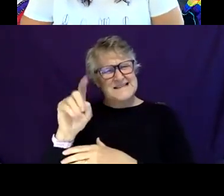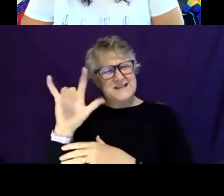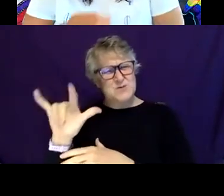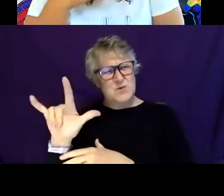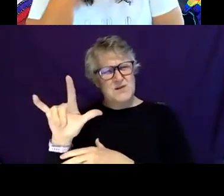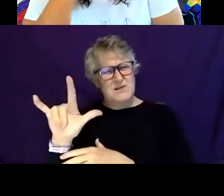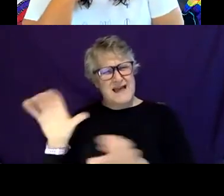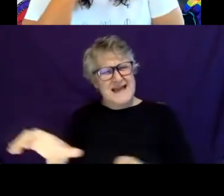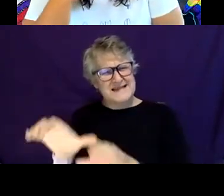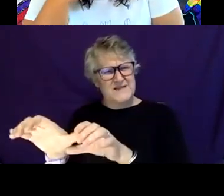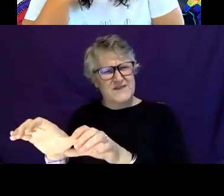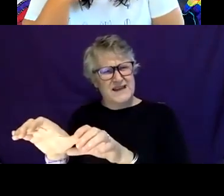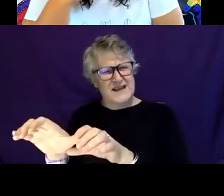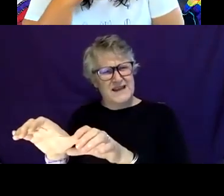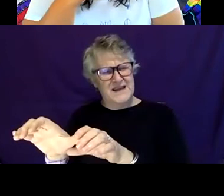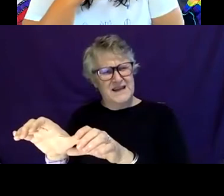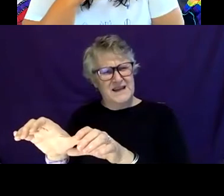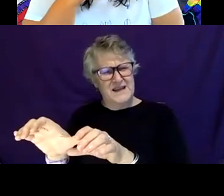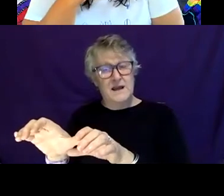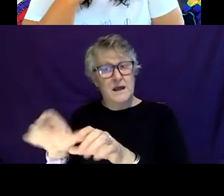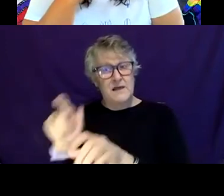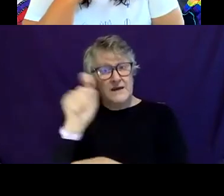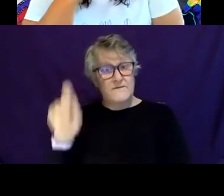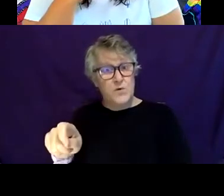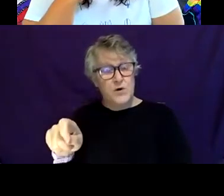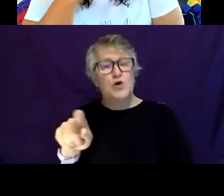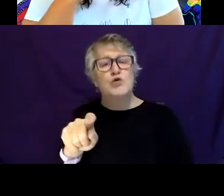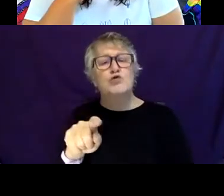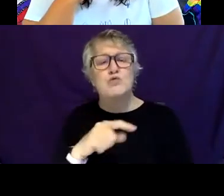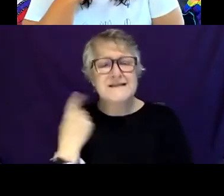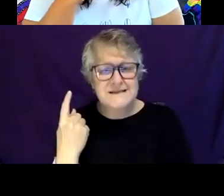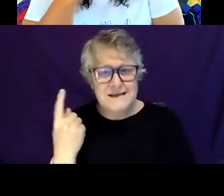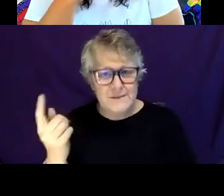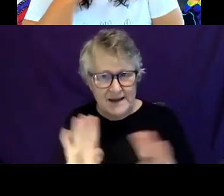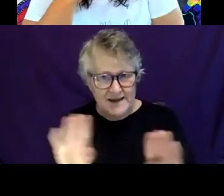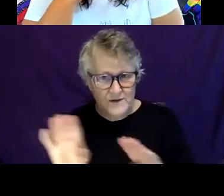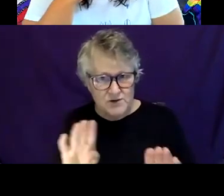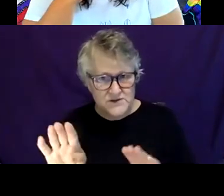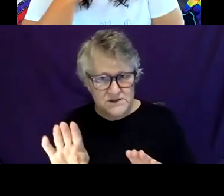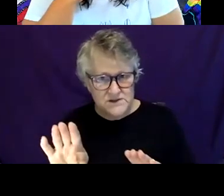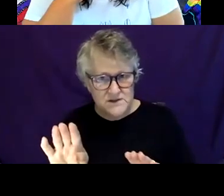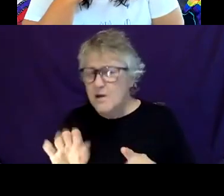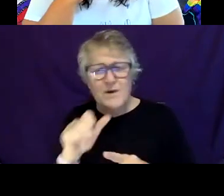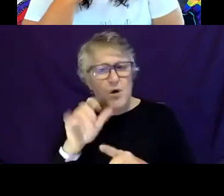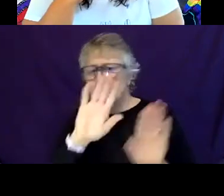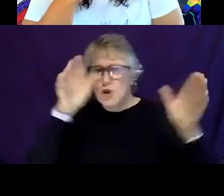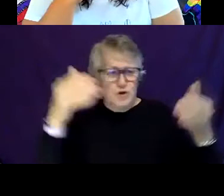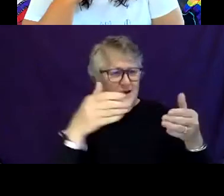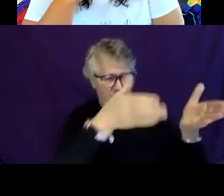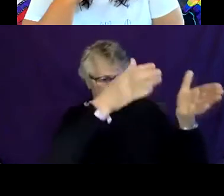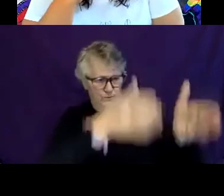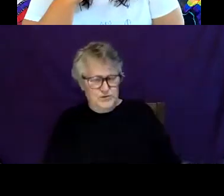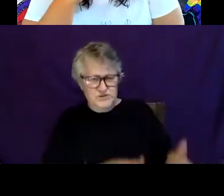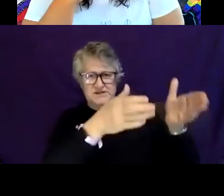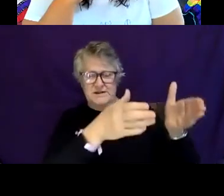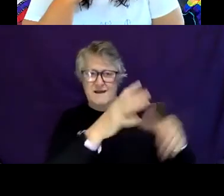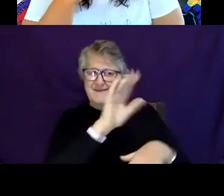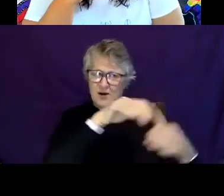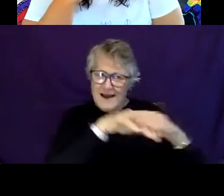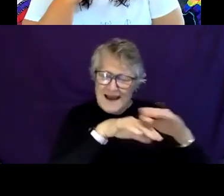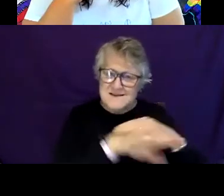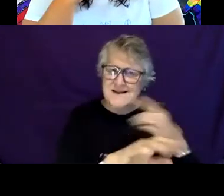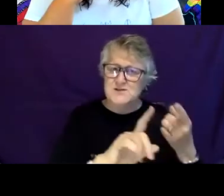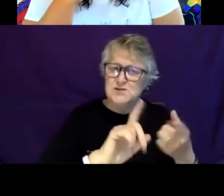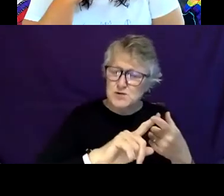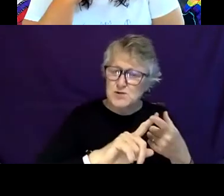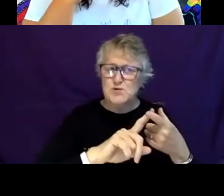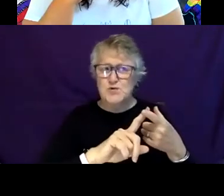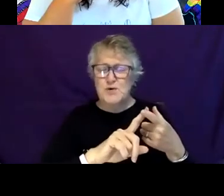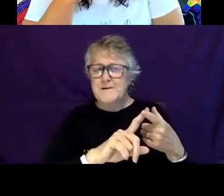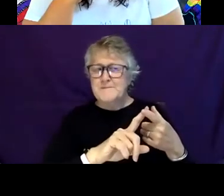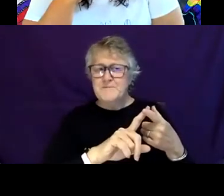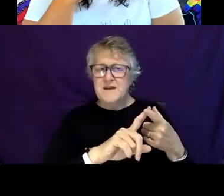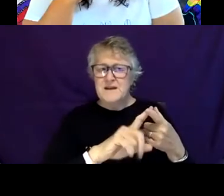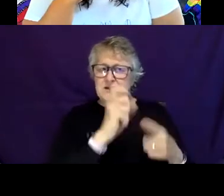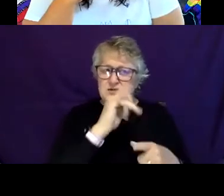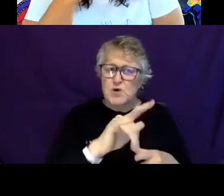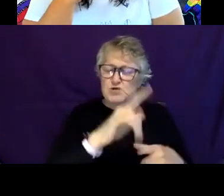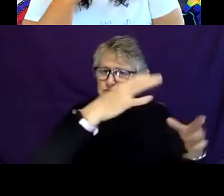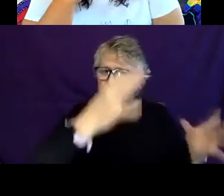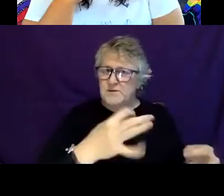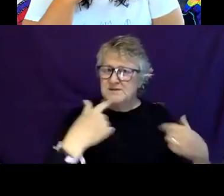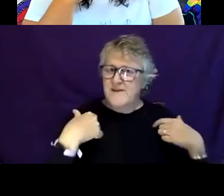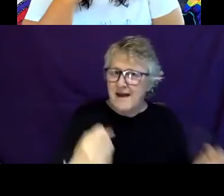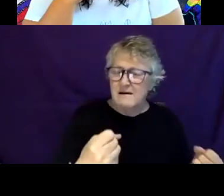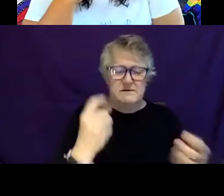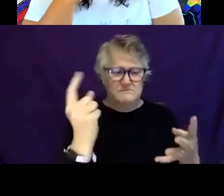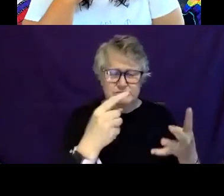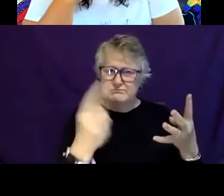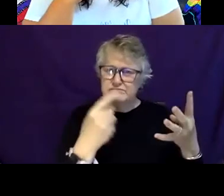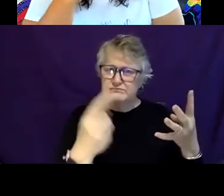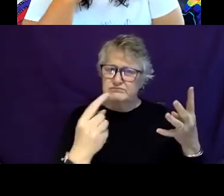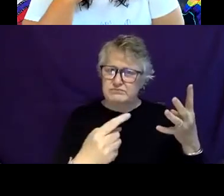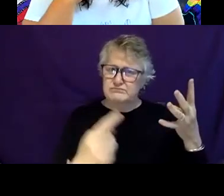as "risky behaviors", right? But we never get to see data and narratives and stories on queer and trans people of color, as it relates to our access and relationship to social determinants of health, of building our own types of communities, right our chosen